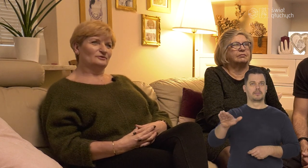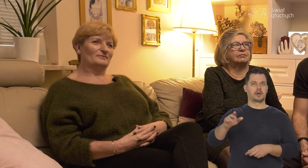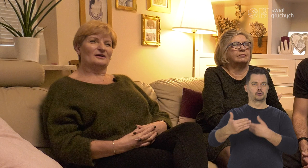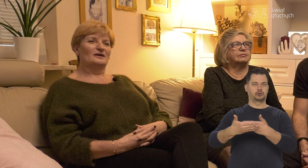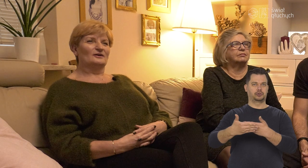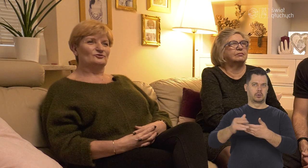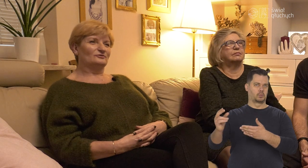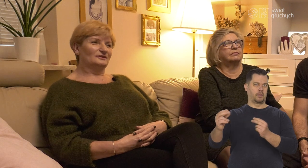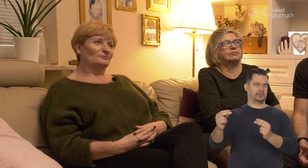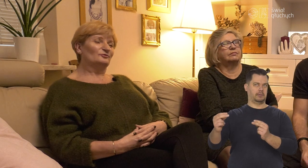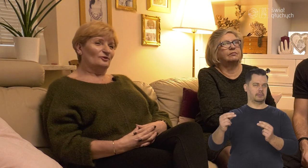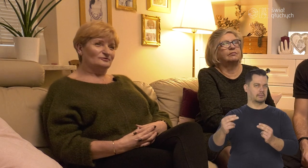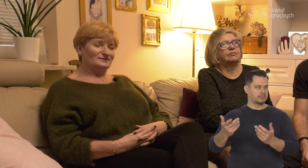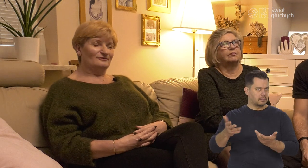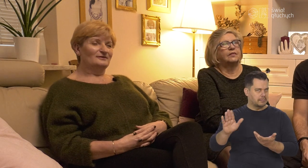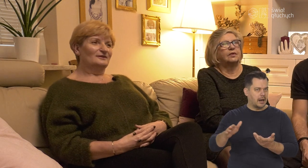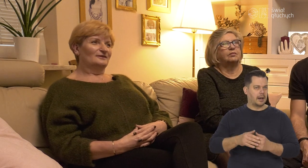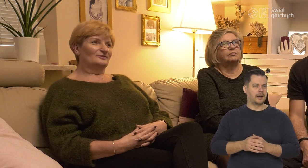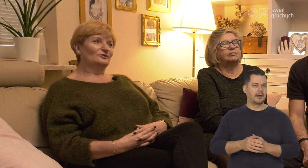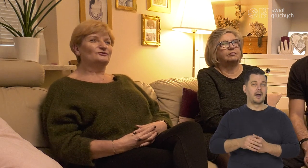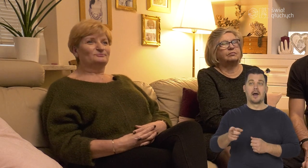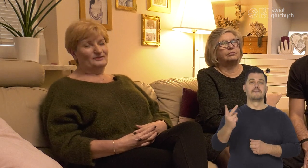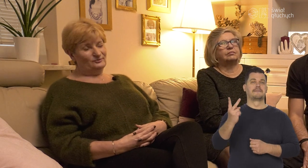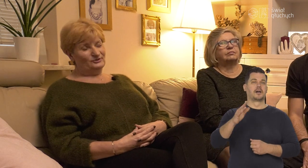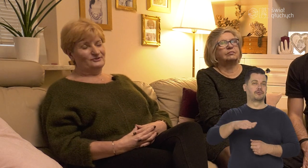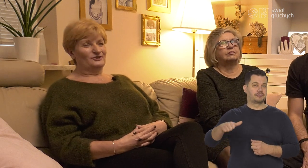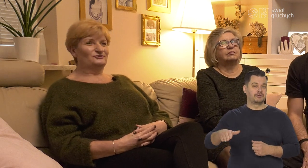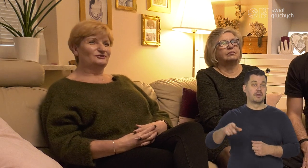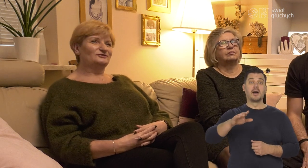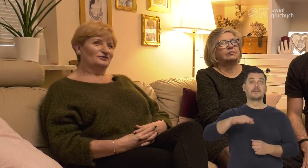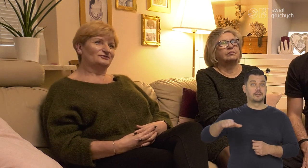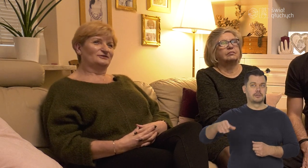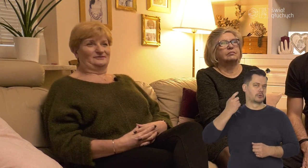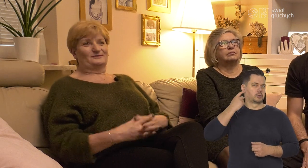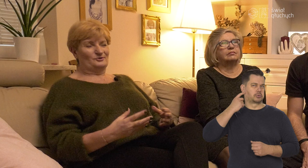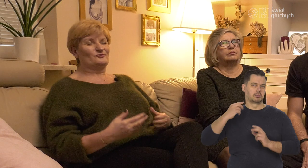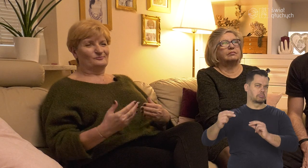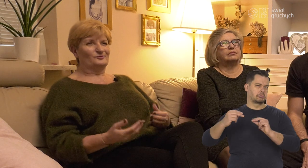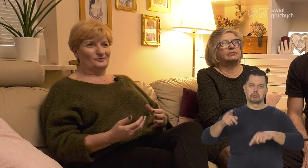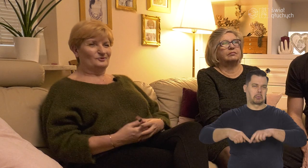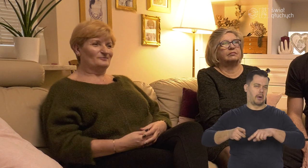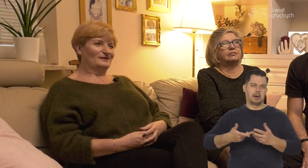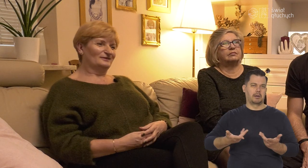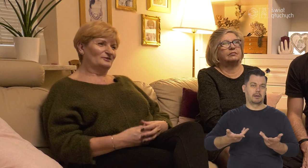who has a wife who speaks, and has two children. And the children can hear and speak normally,